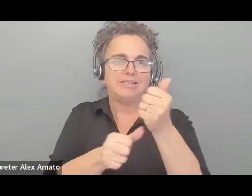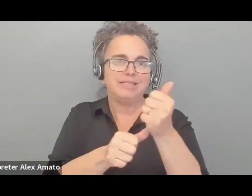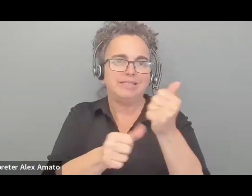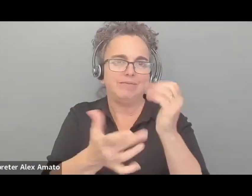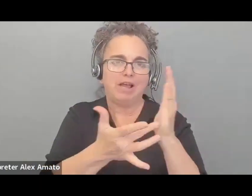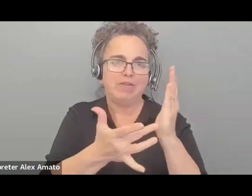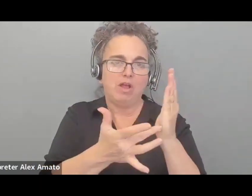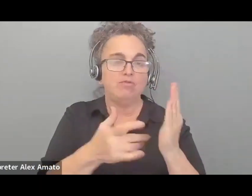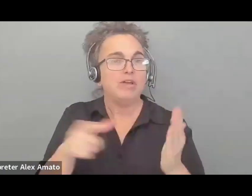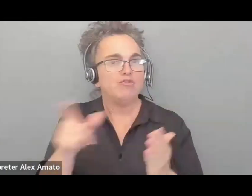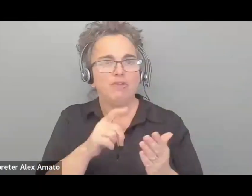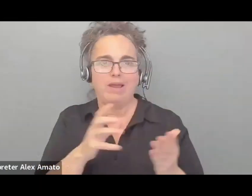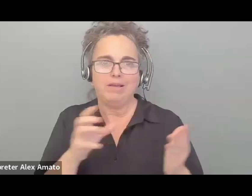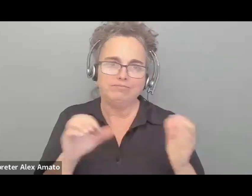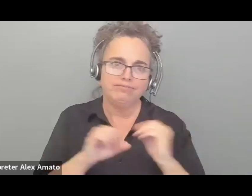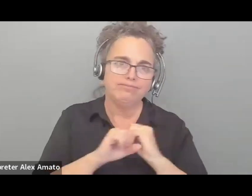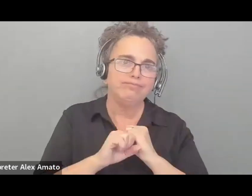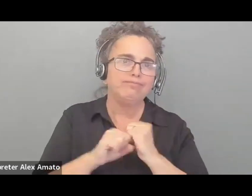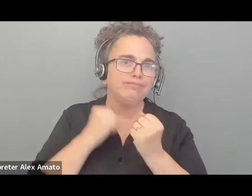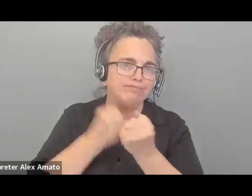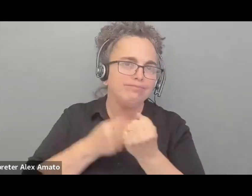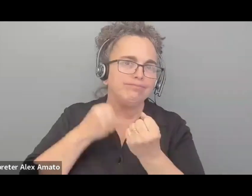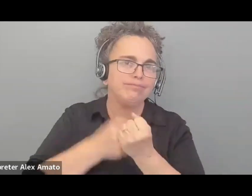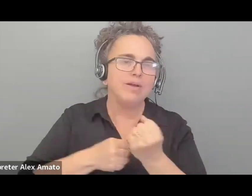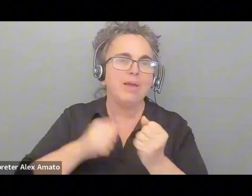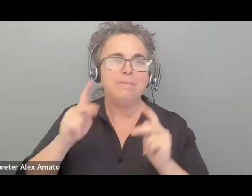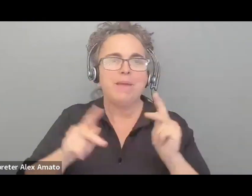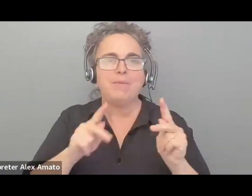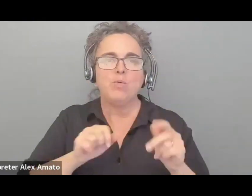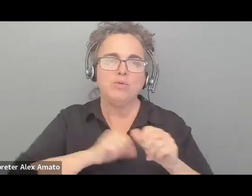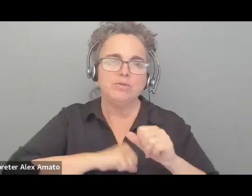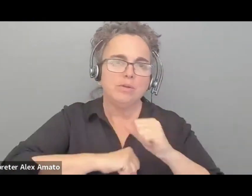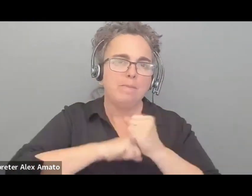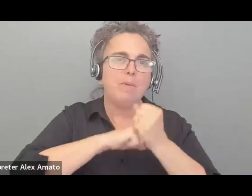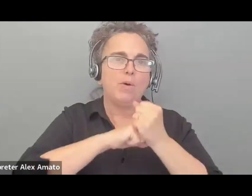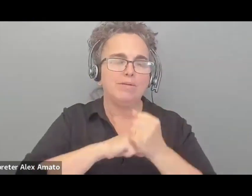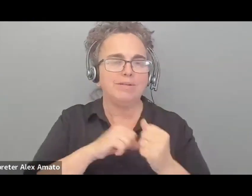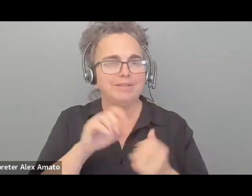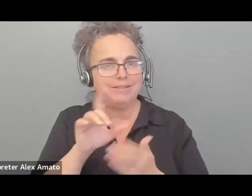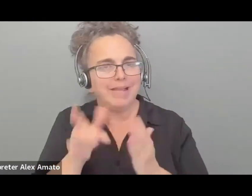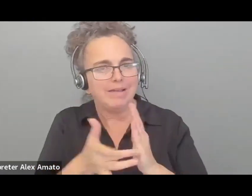and researchers who support building technology and products to include a wide range